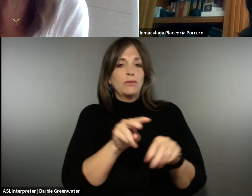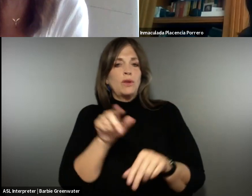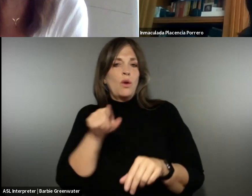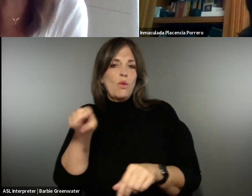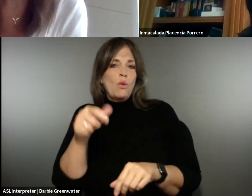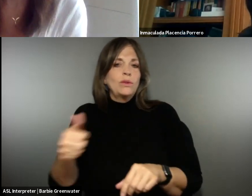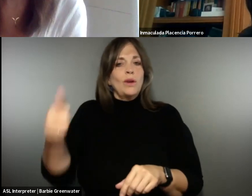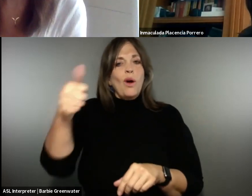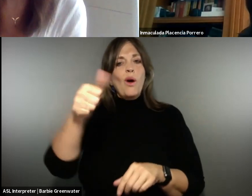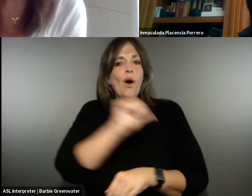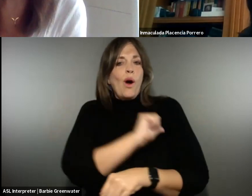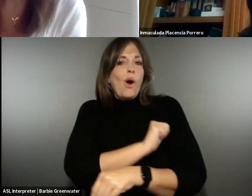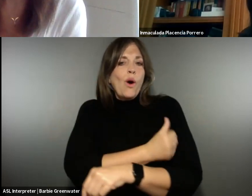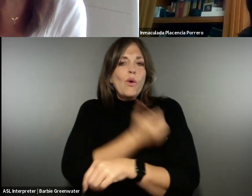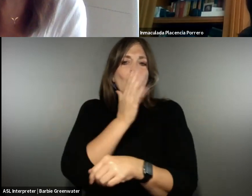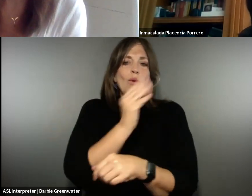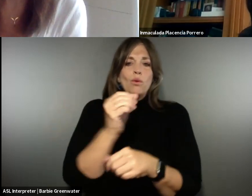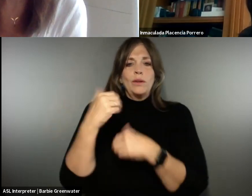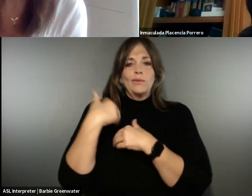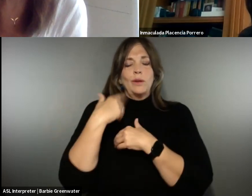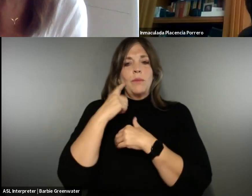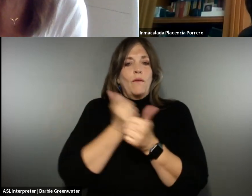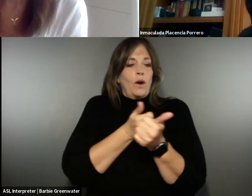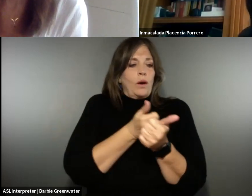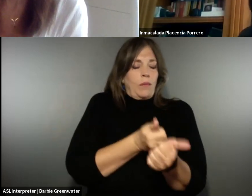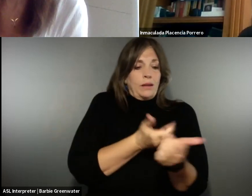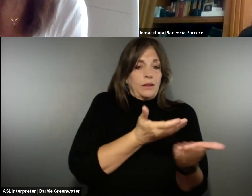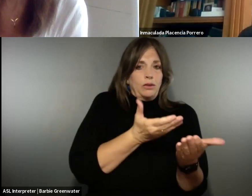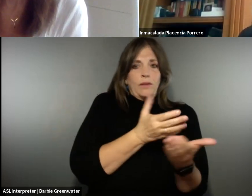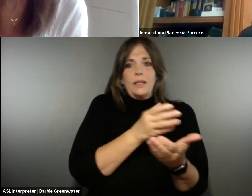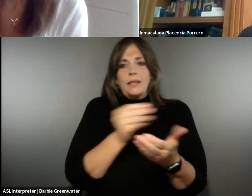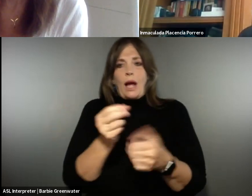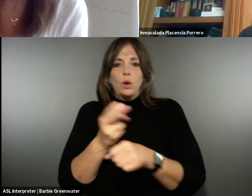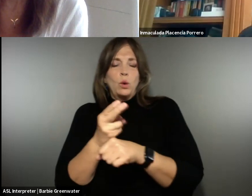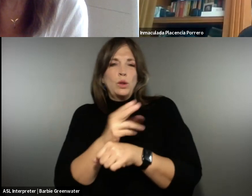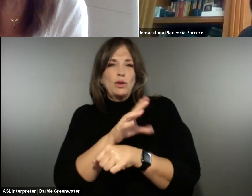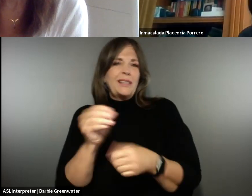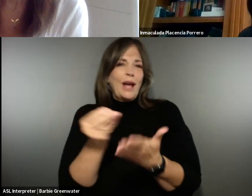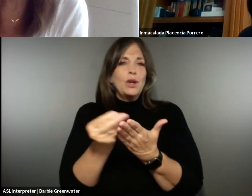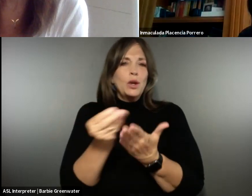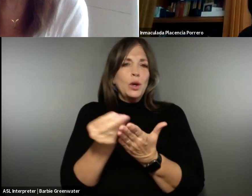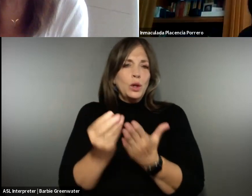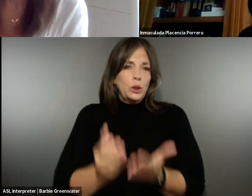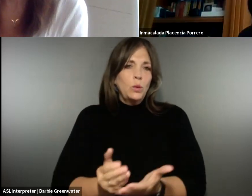and those authorities responsible for compliance of services and